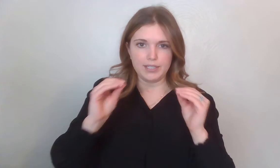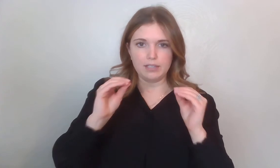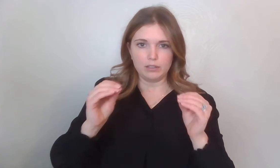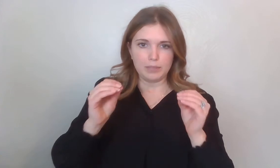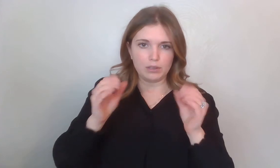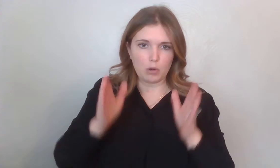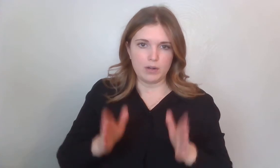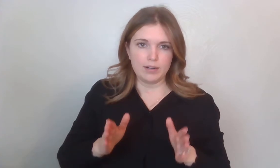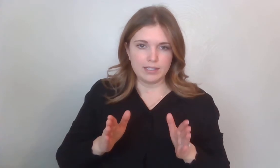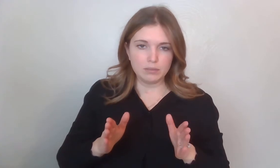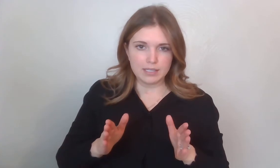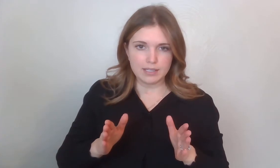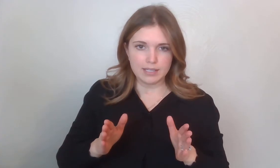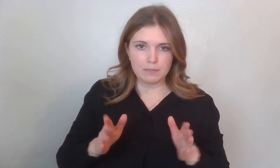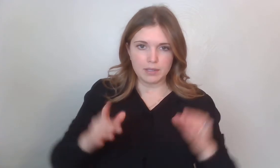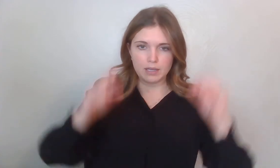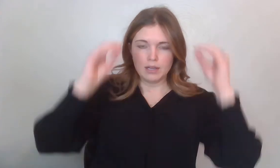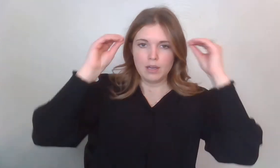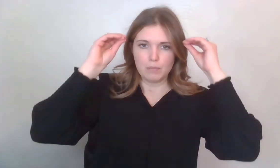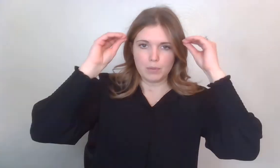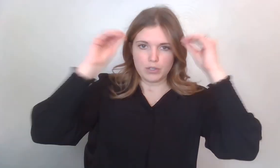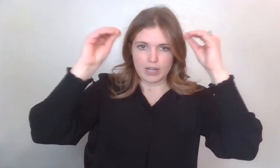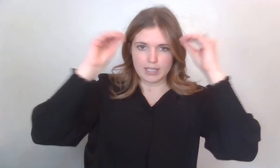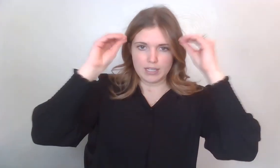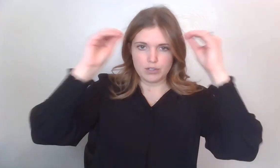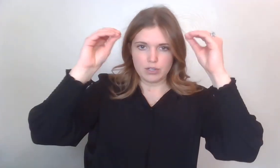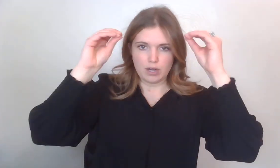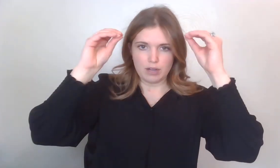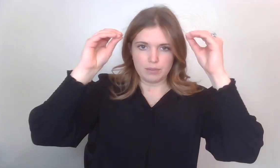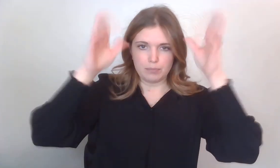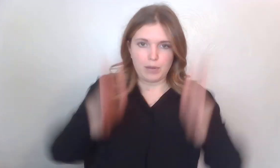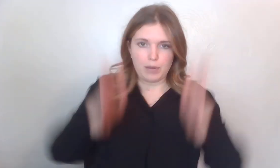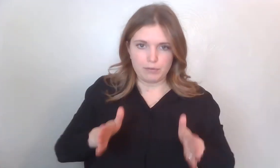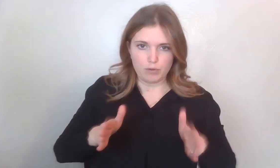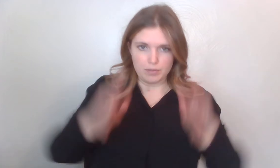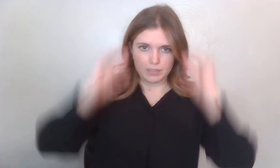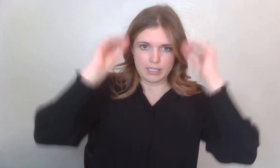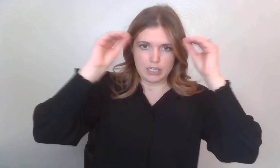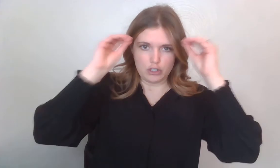see it a little bit lower it still means the same thing but we try to teach the proper form. TEACHER